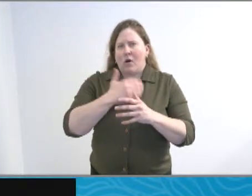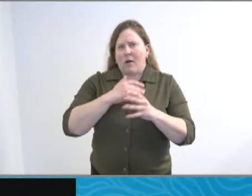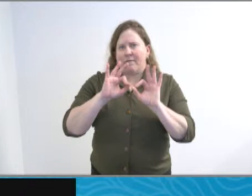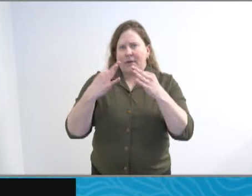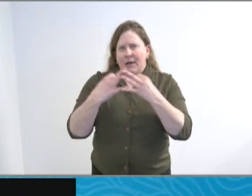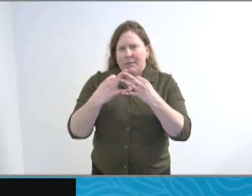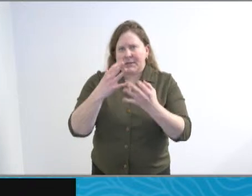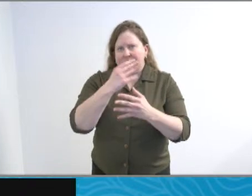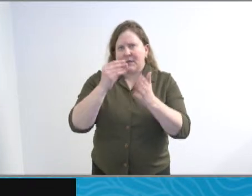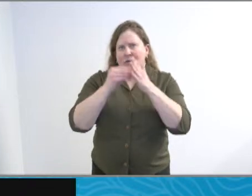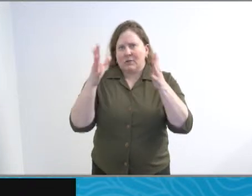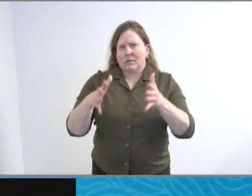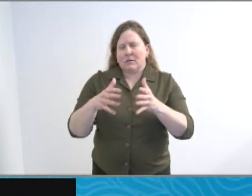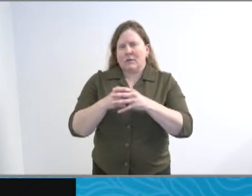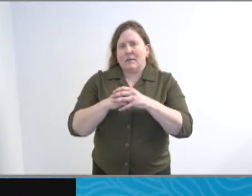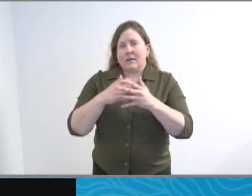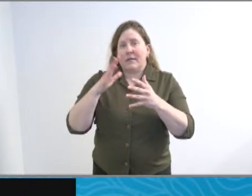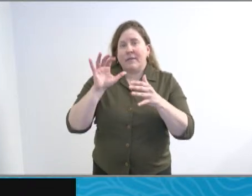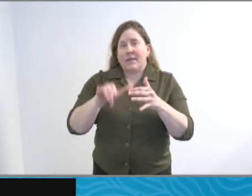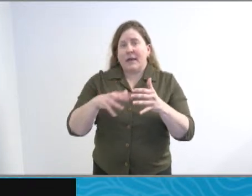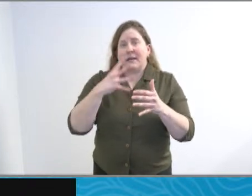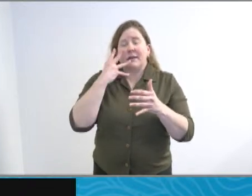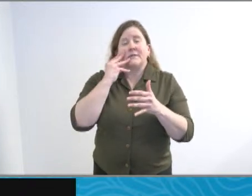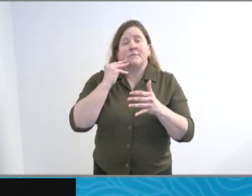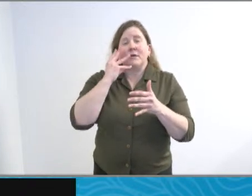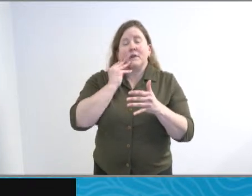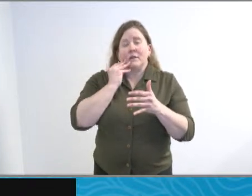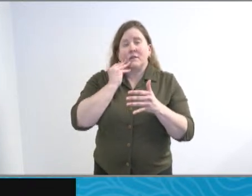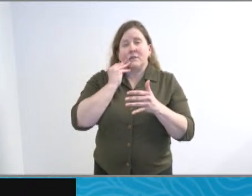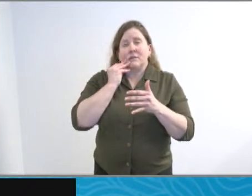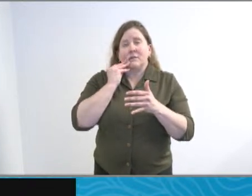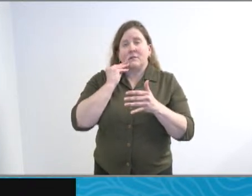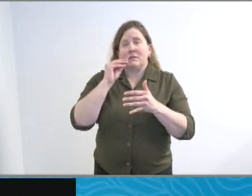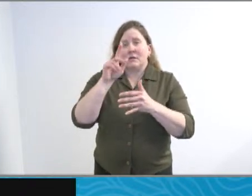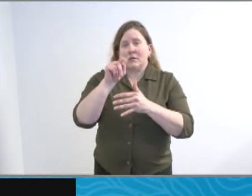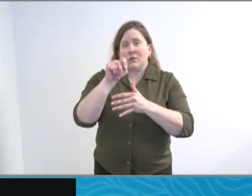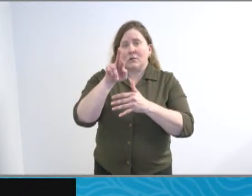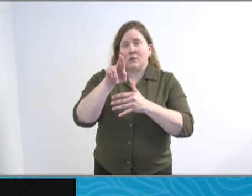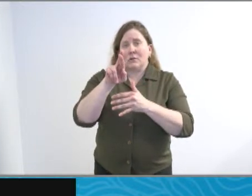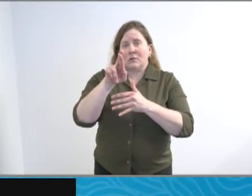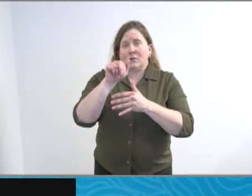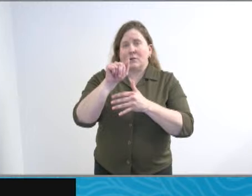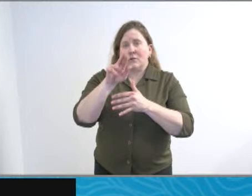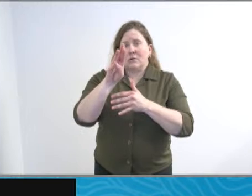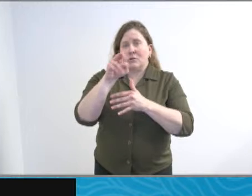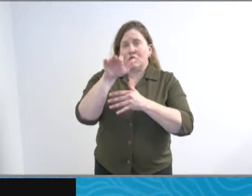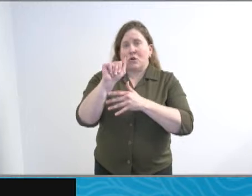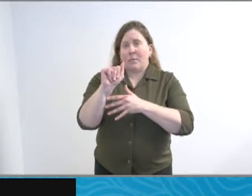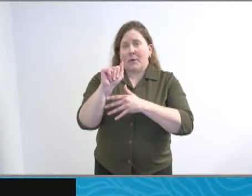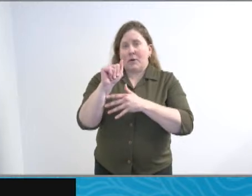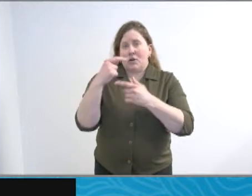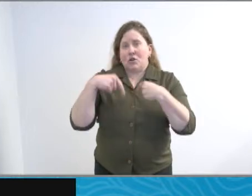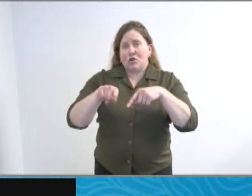who have experienced trauma within the pandemic. Next slide, please, Carmen. So that's the engagement slide.